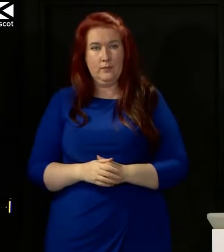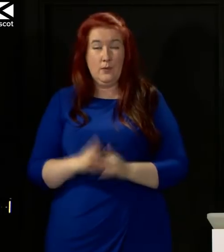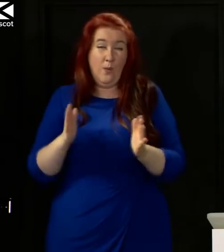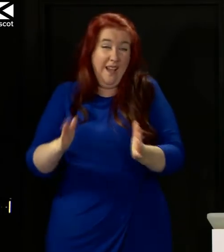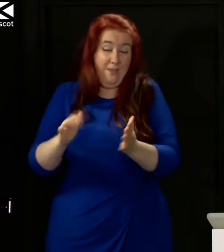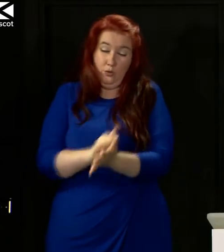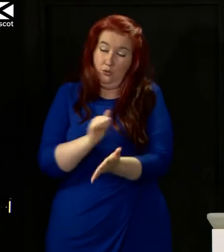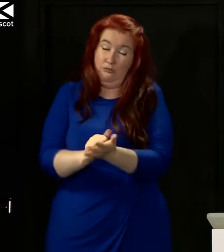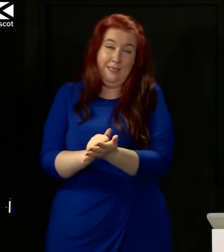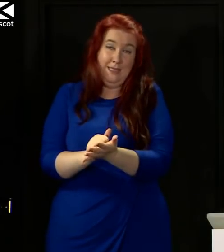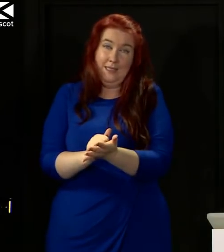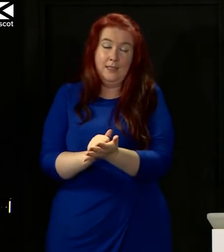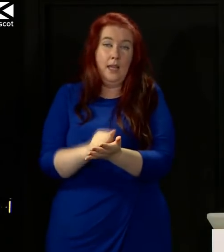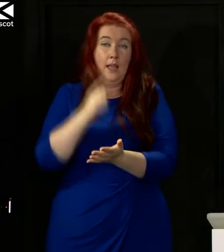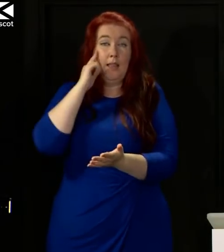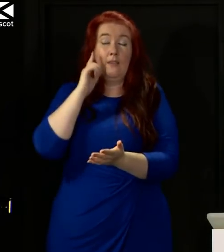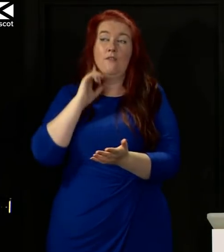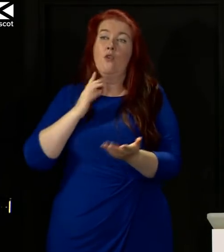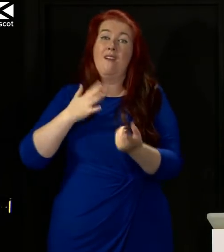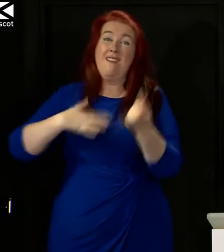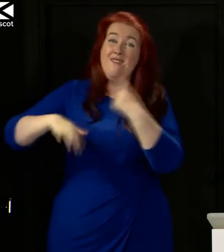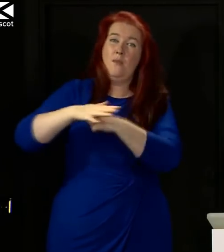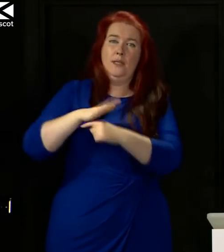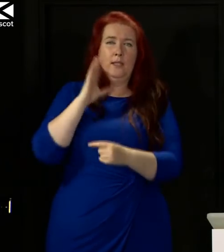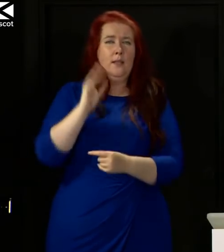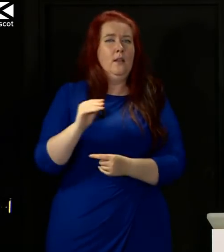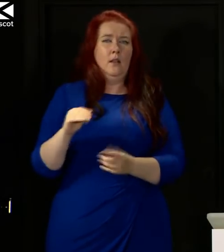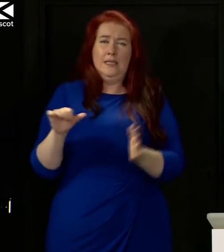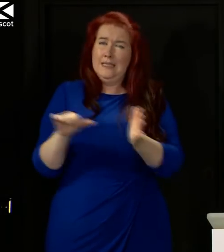this for everybody has been a really difficult experience in the past three months, but I